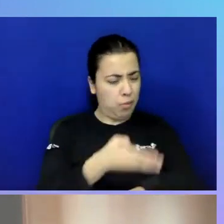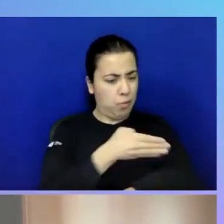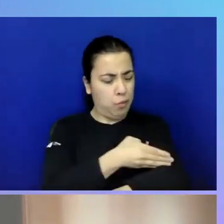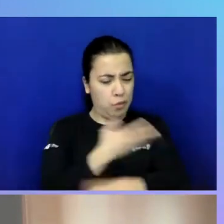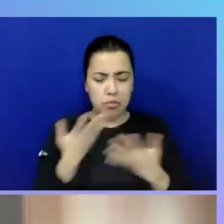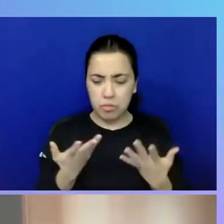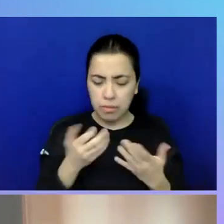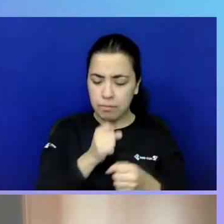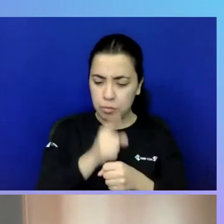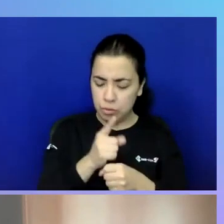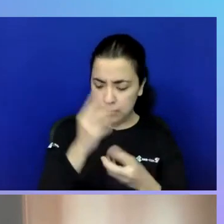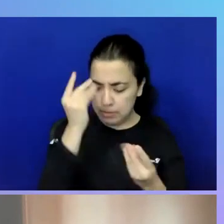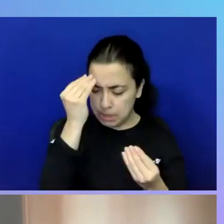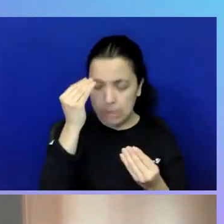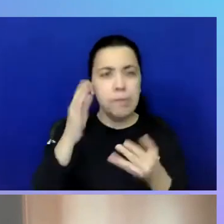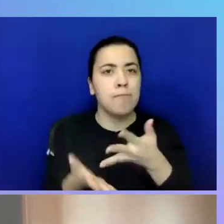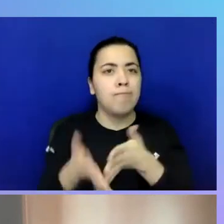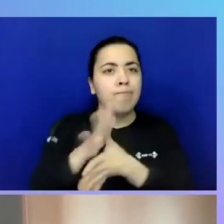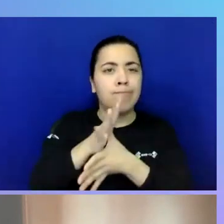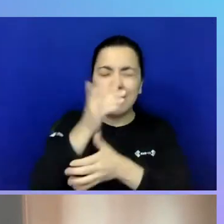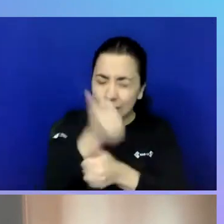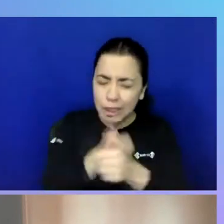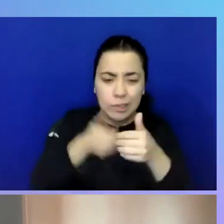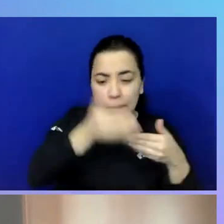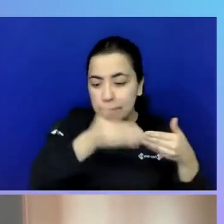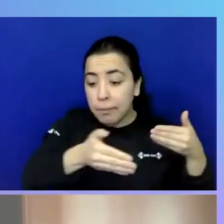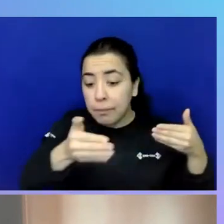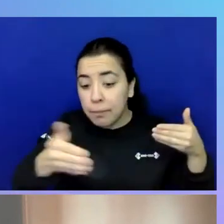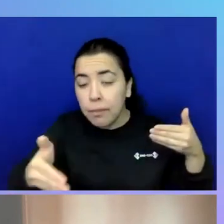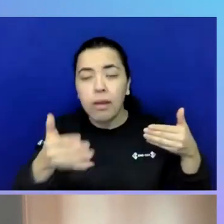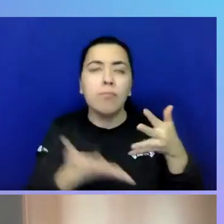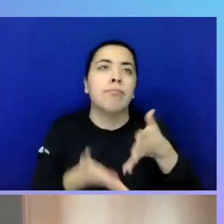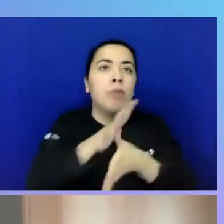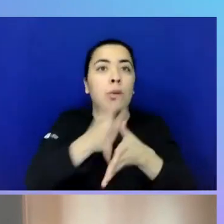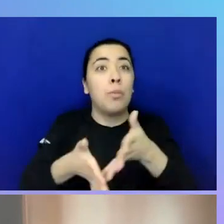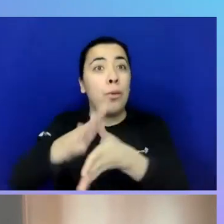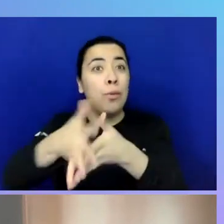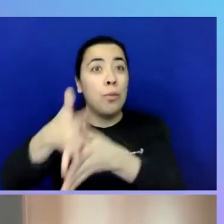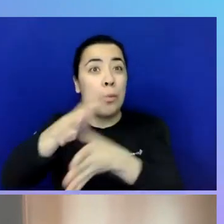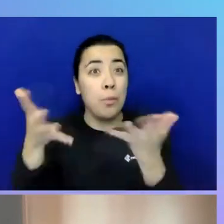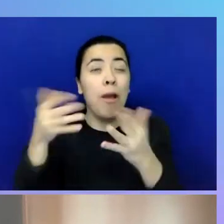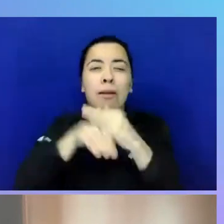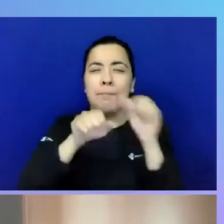every stage. So, uh, as a huge digital organization, how the